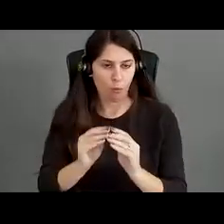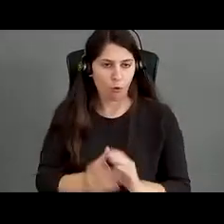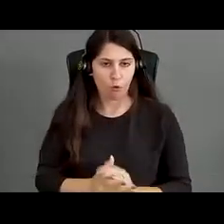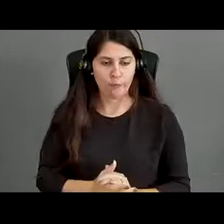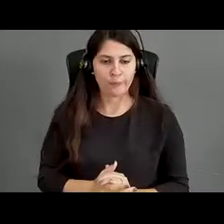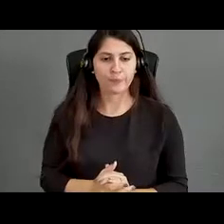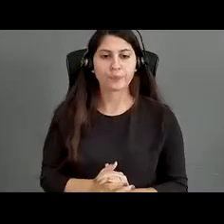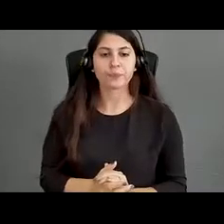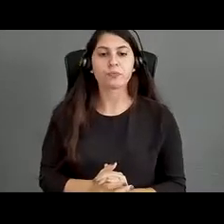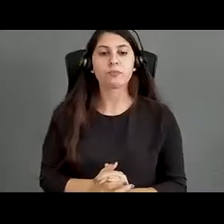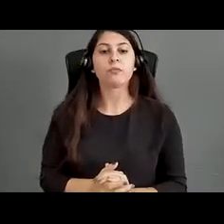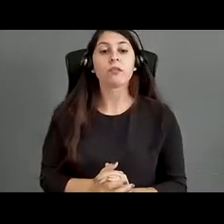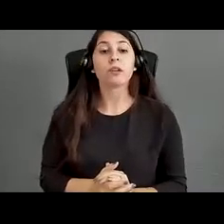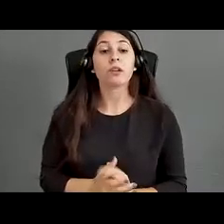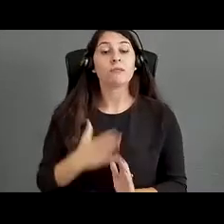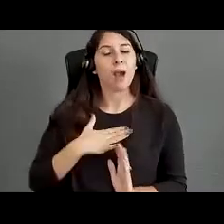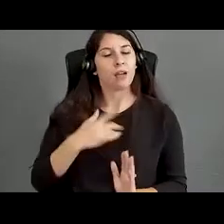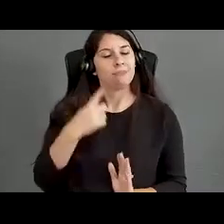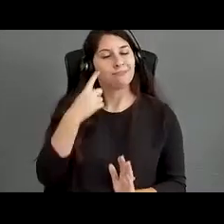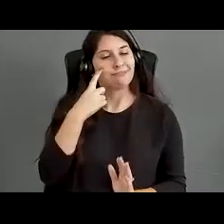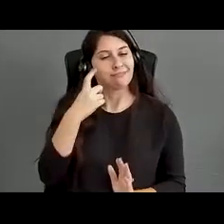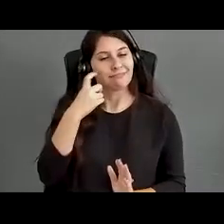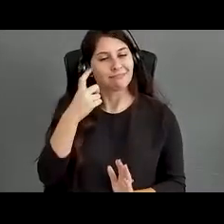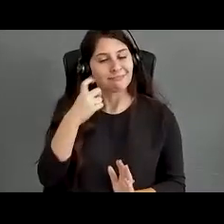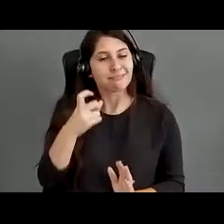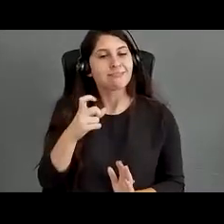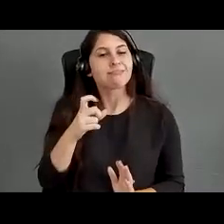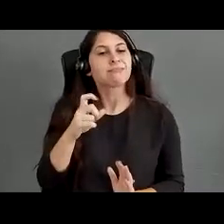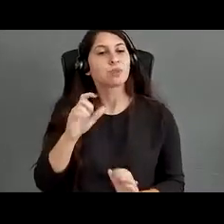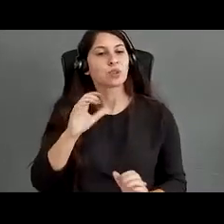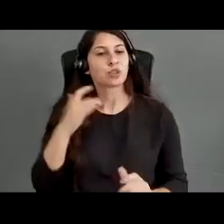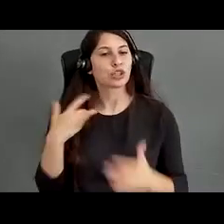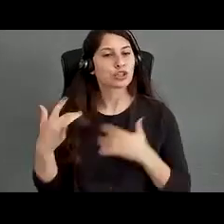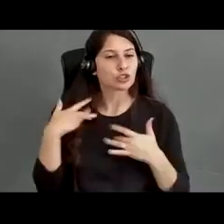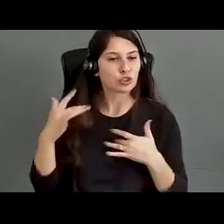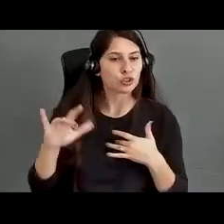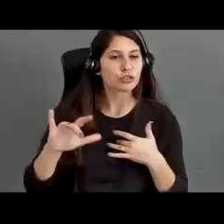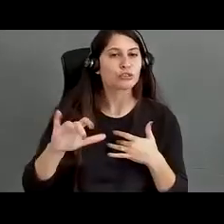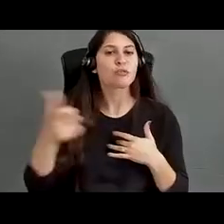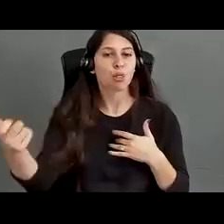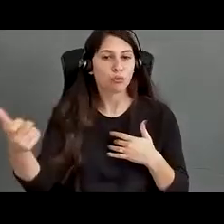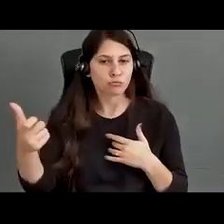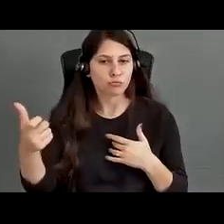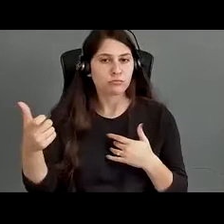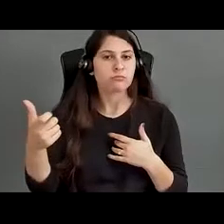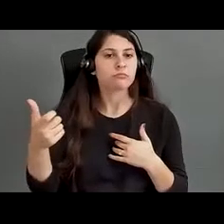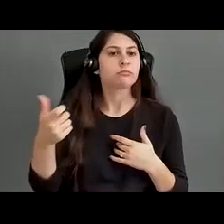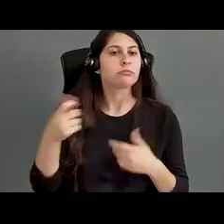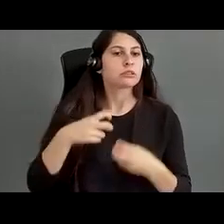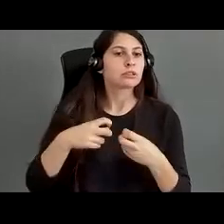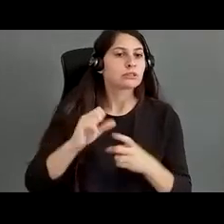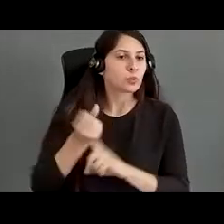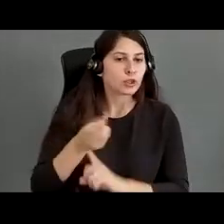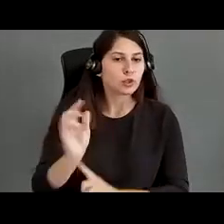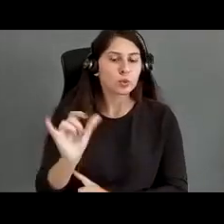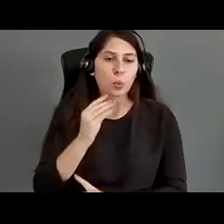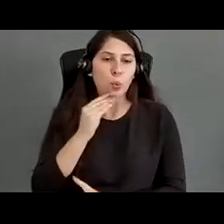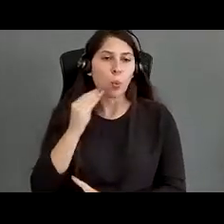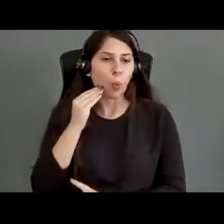And I would suspect there are similar concerns in other conditions as well, where home health services may have had to stop